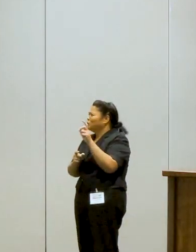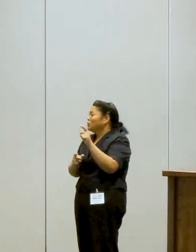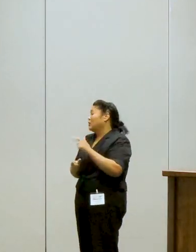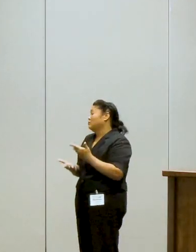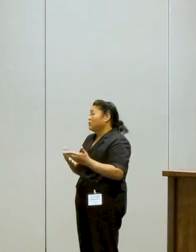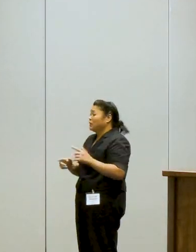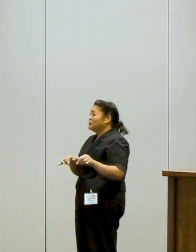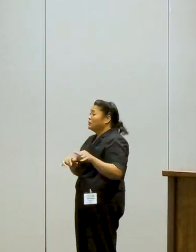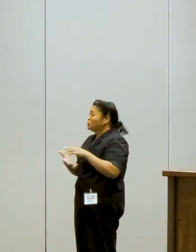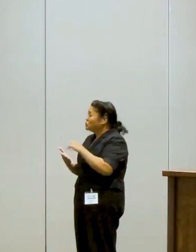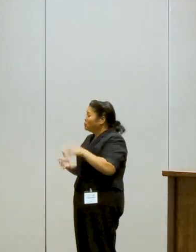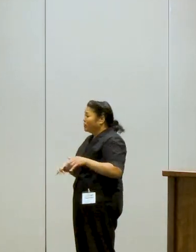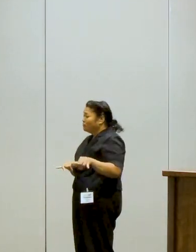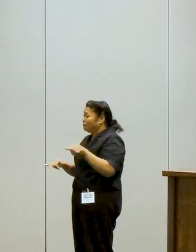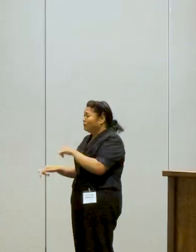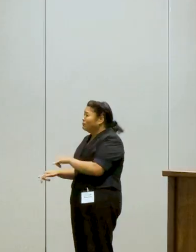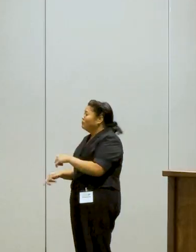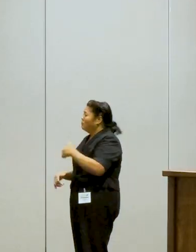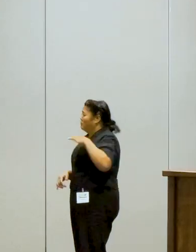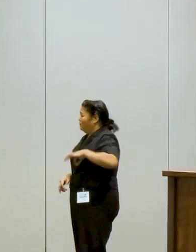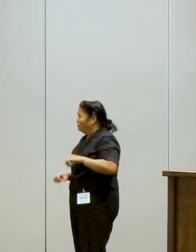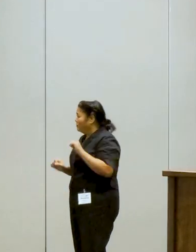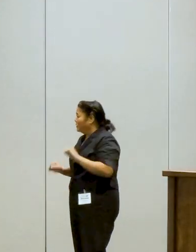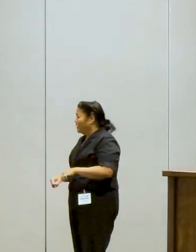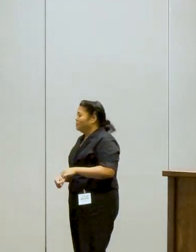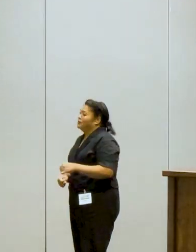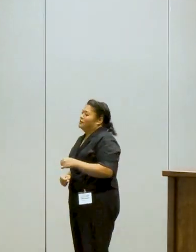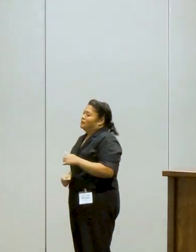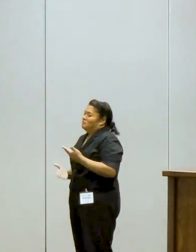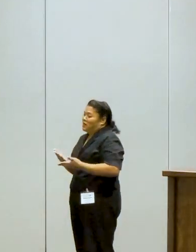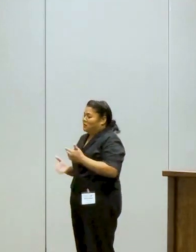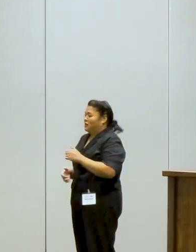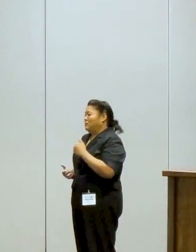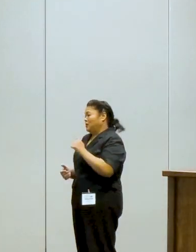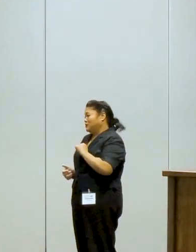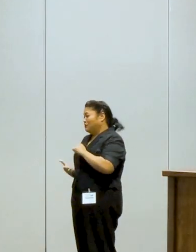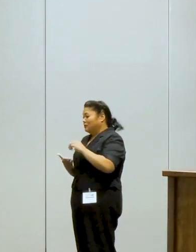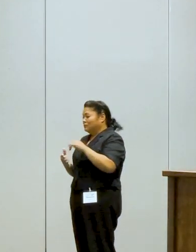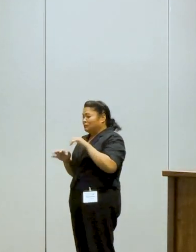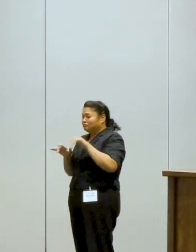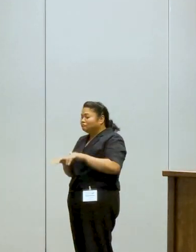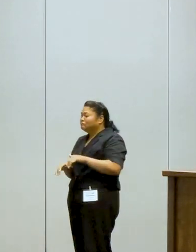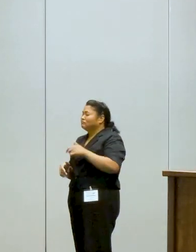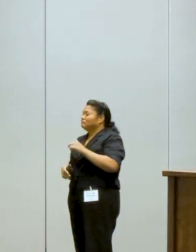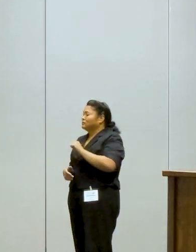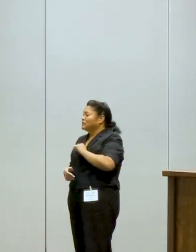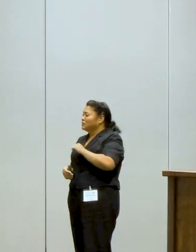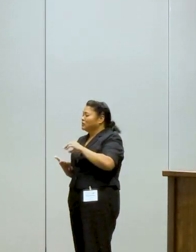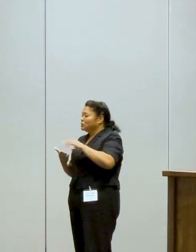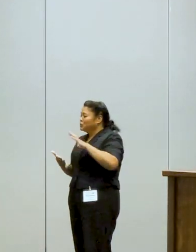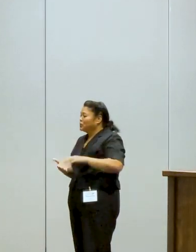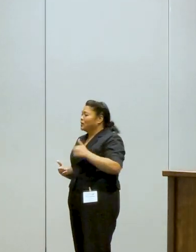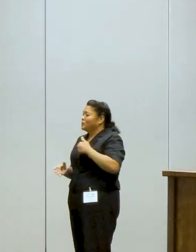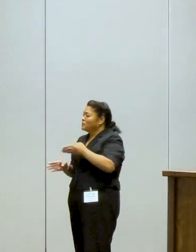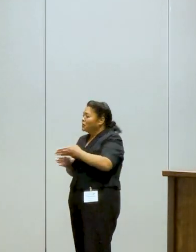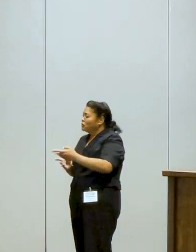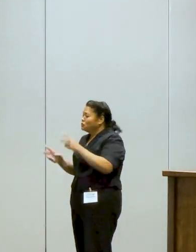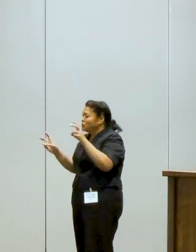They're saying, I'm a student. I'm this major. I'm interested in these type of things. How can I structure all of this content